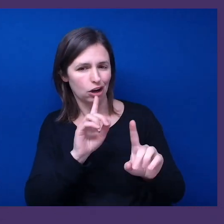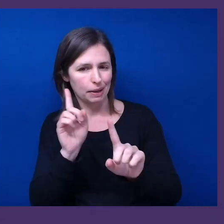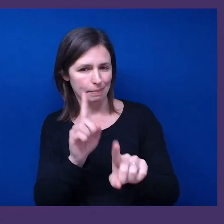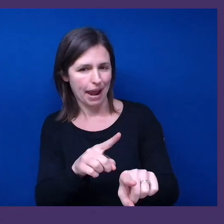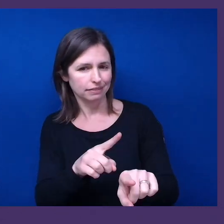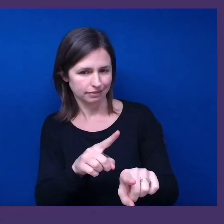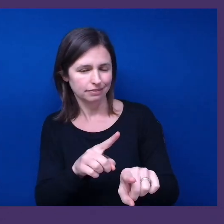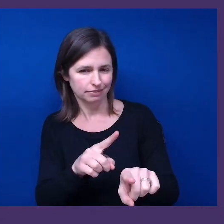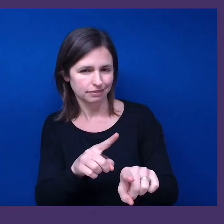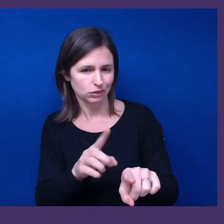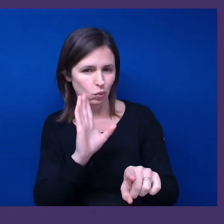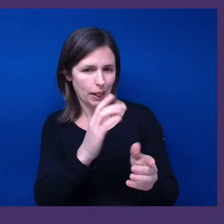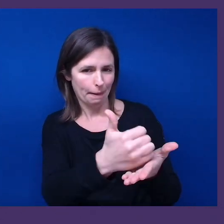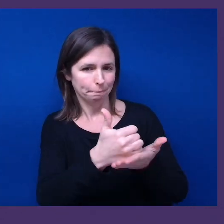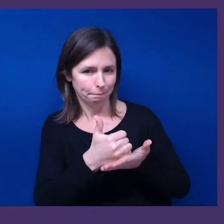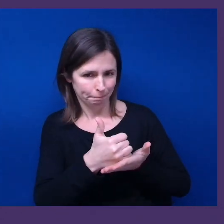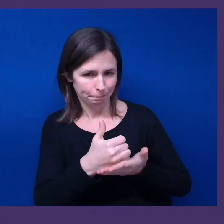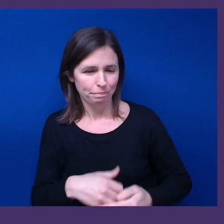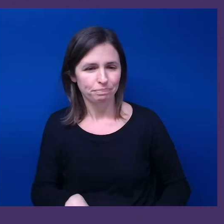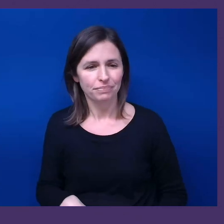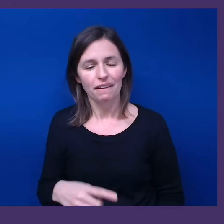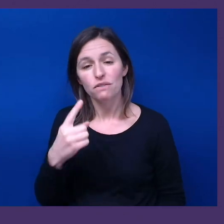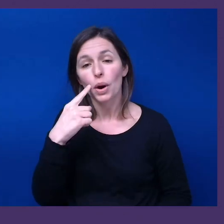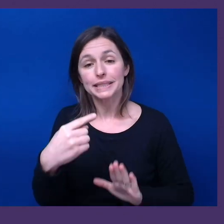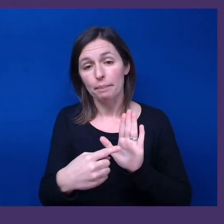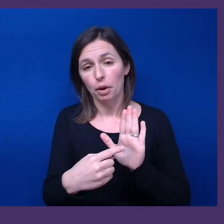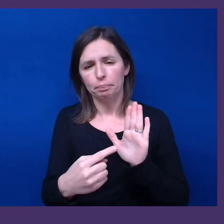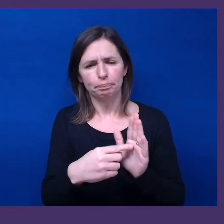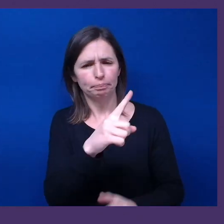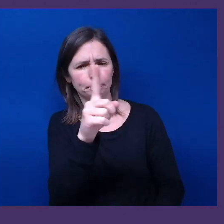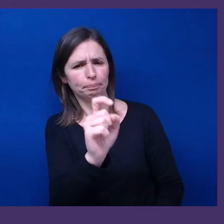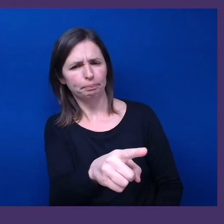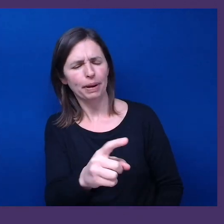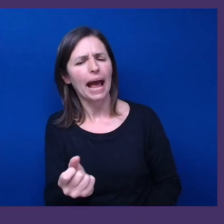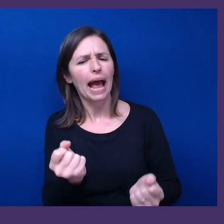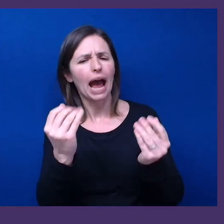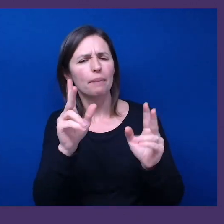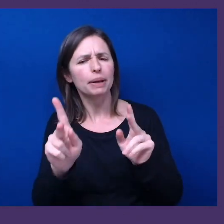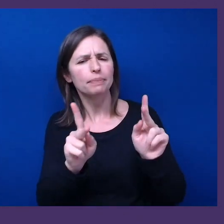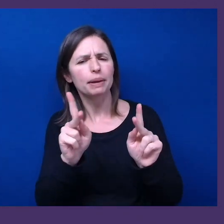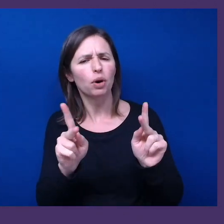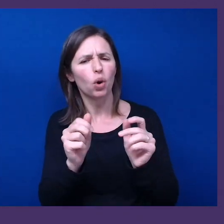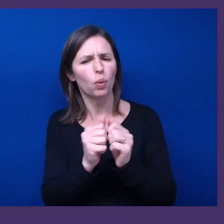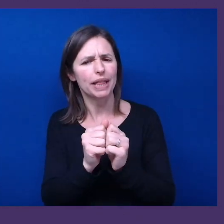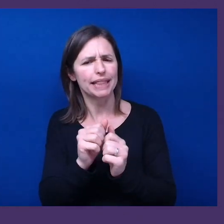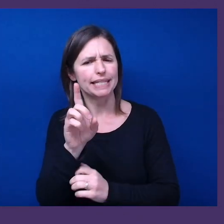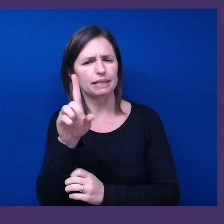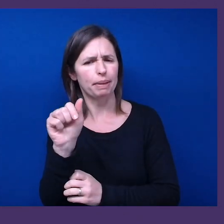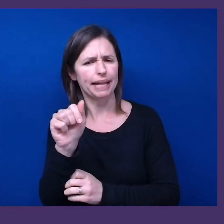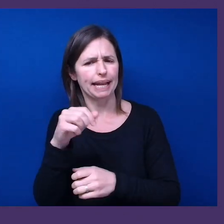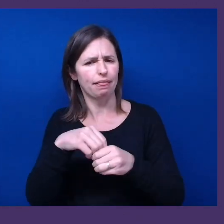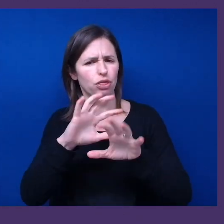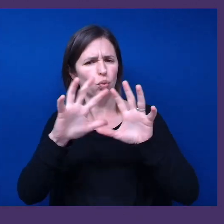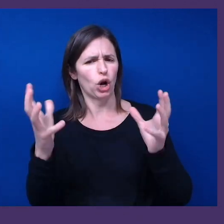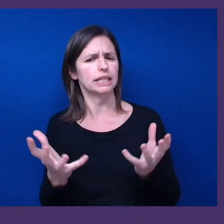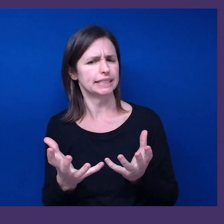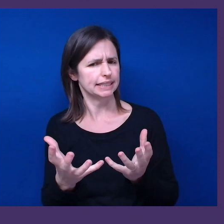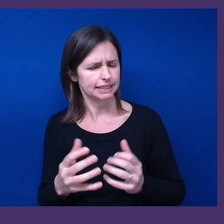with disabilities are there in the world? Then there is context prompting. This provides background information